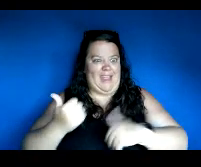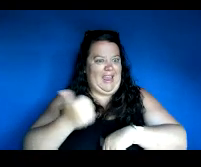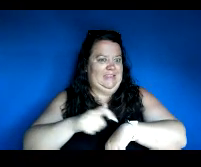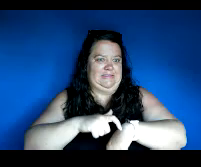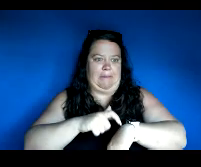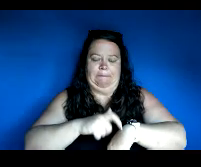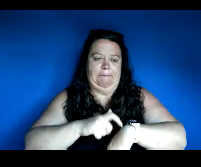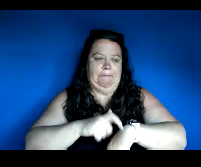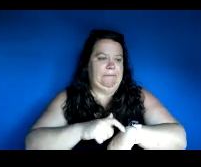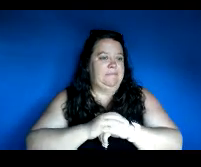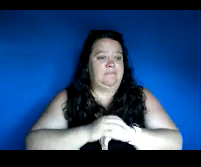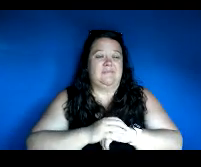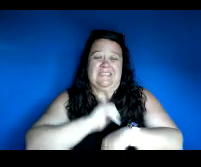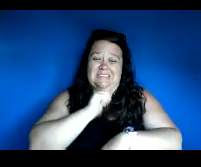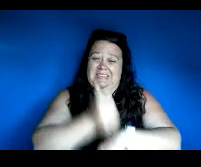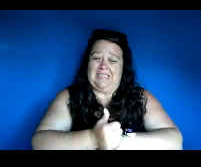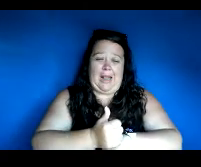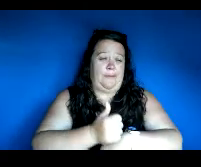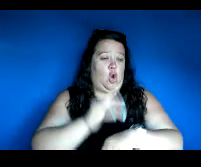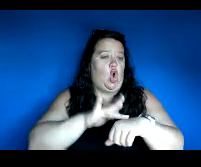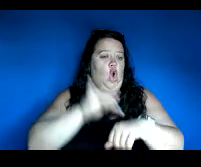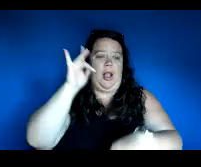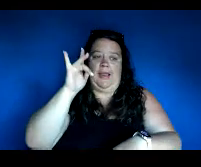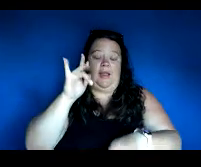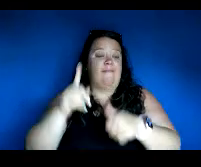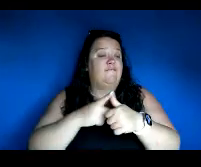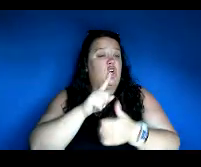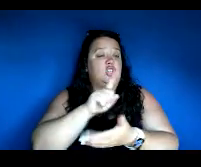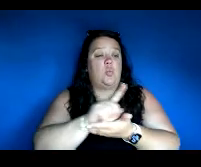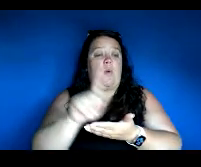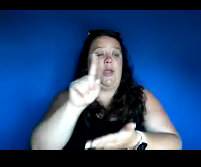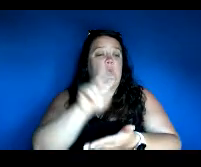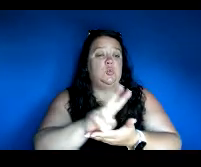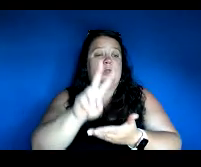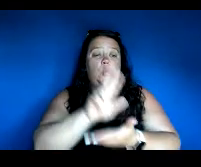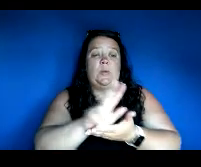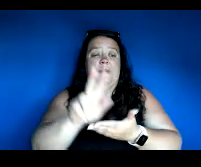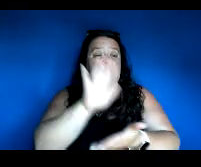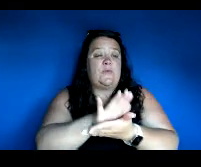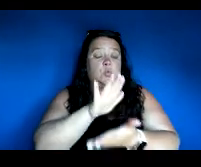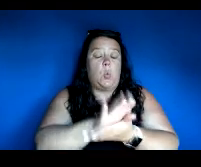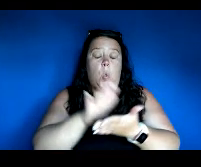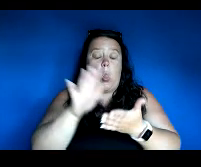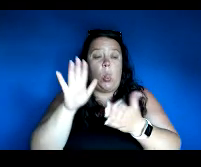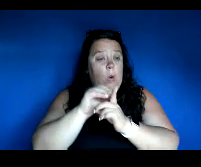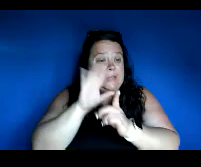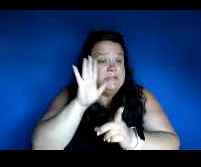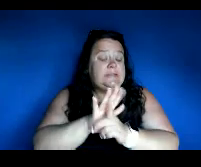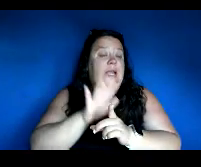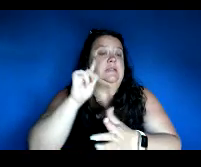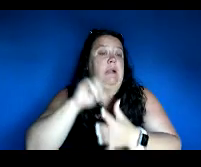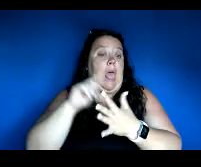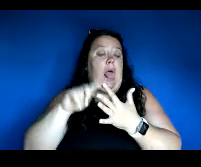because that first few weeks of school orientation, that is just a, there's a lot of information coming, it's coming really fast.